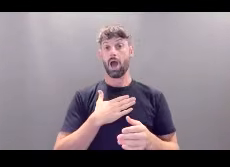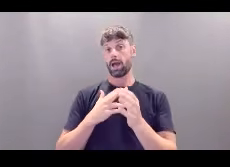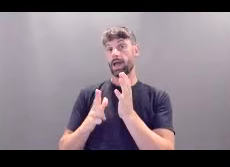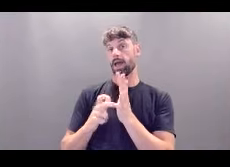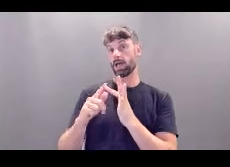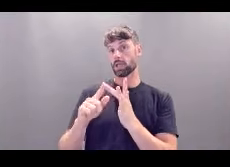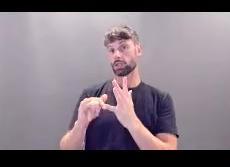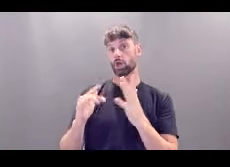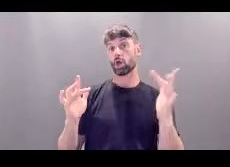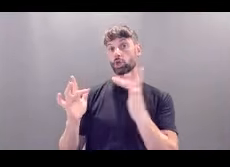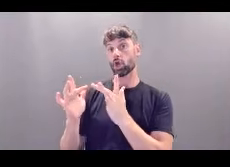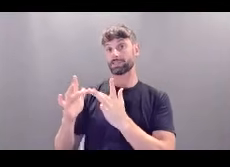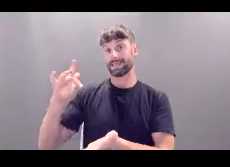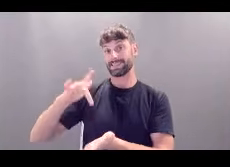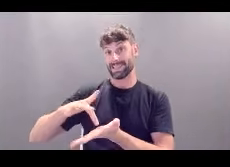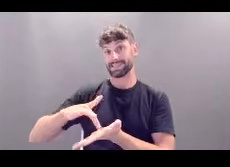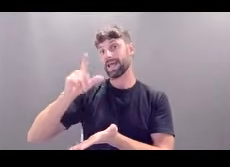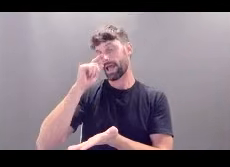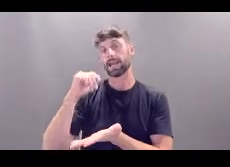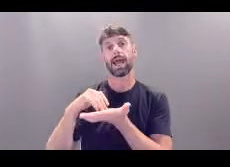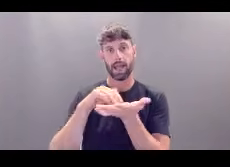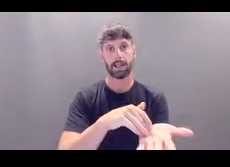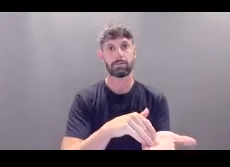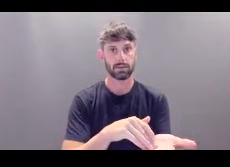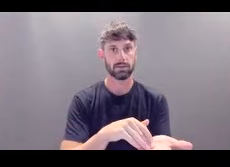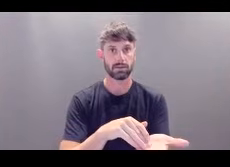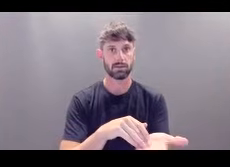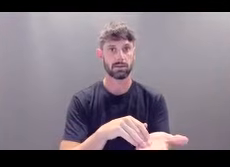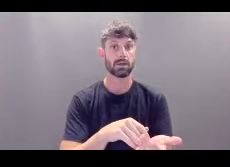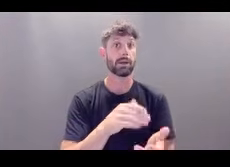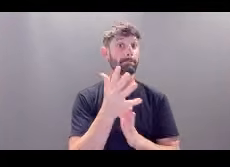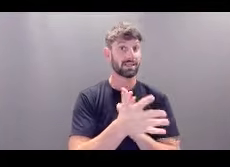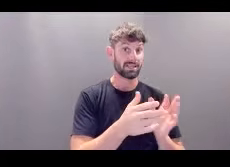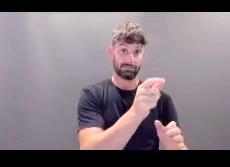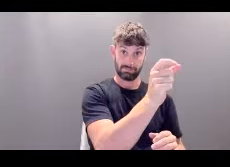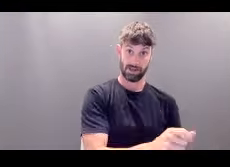assist with these situations. Participants can call the number directly.